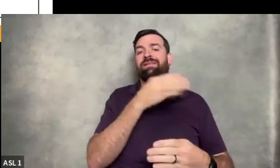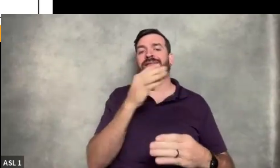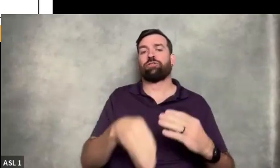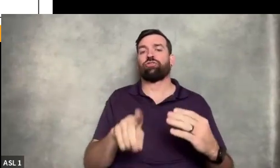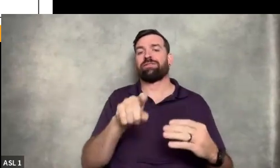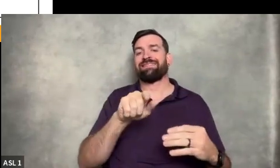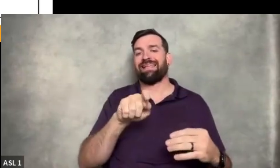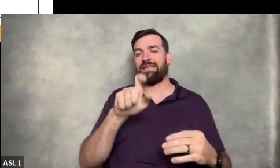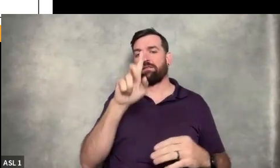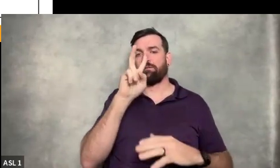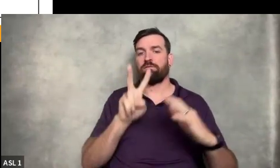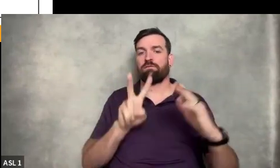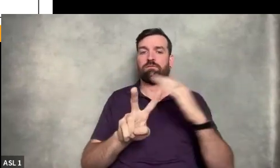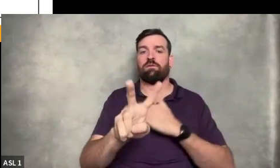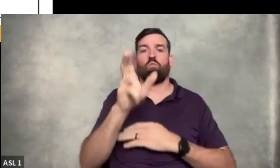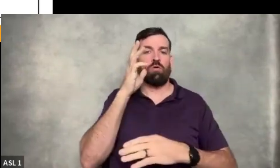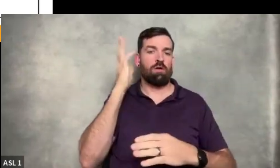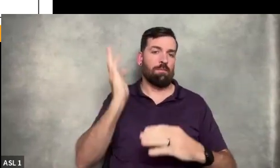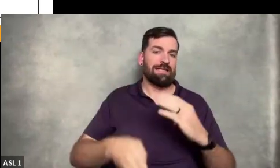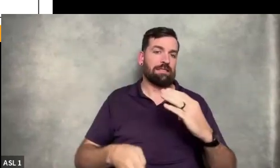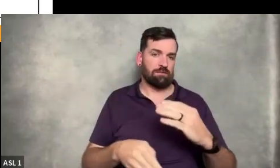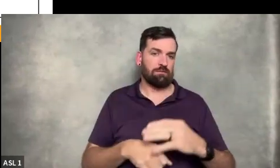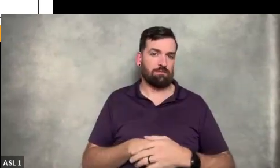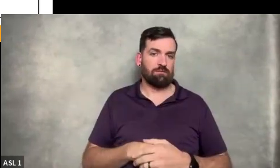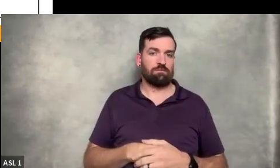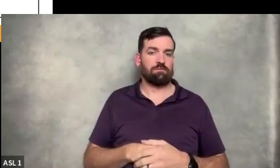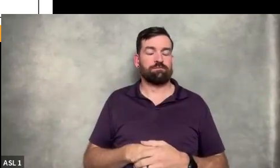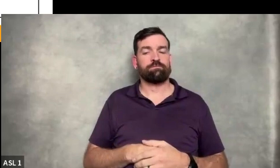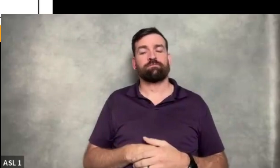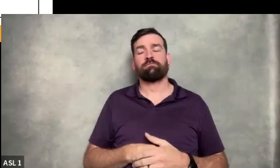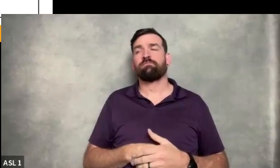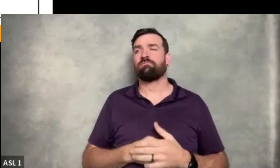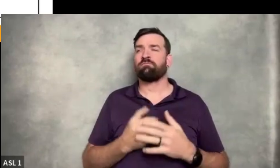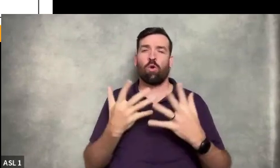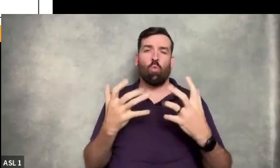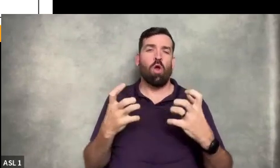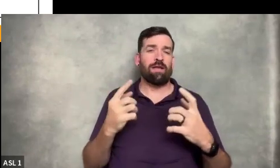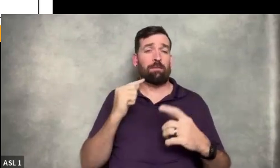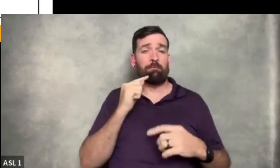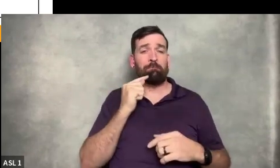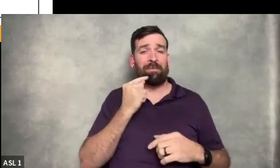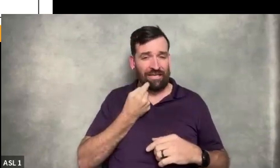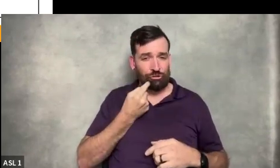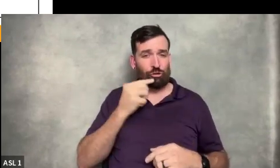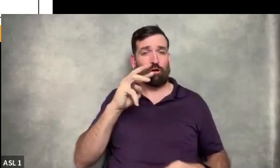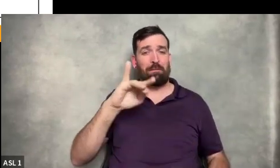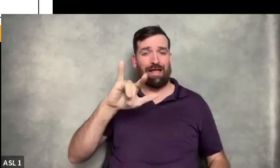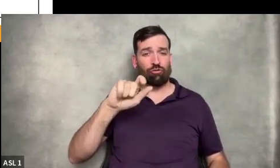is projected to be completed. Now we're looking for major milestones here, we do not want to get